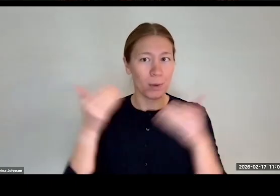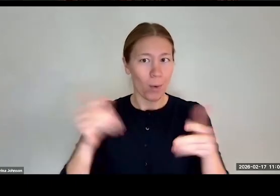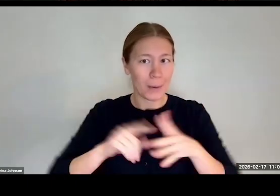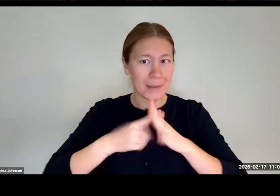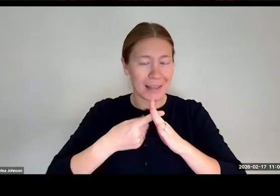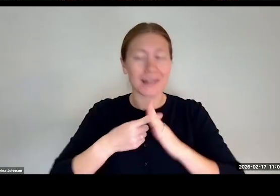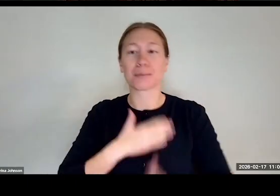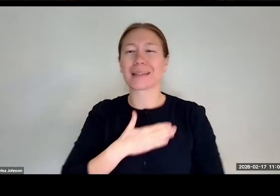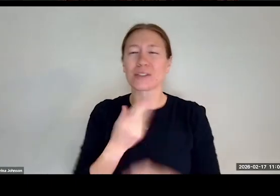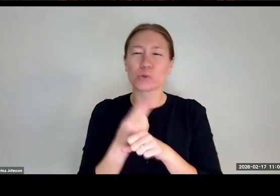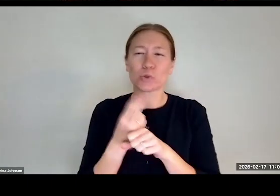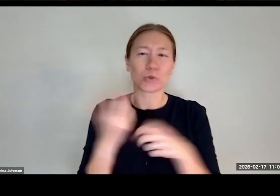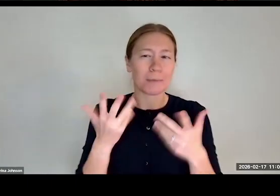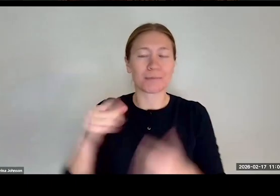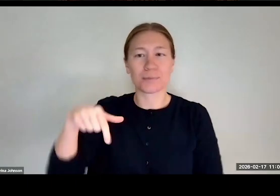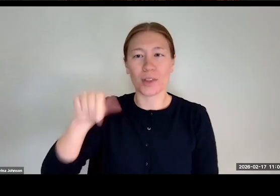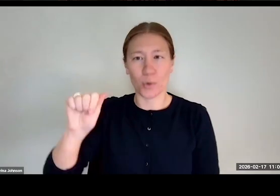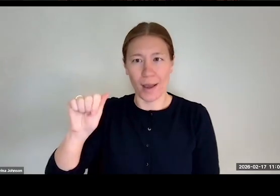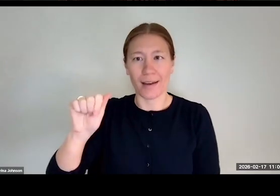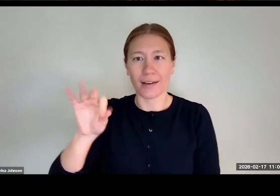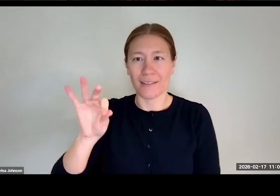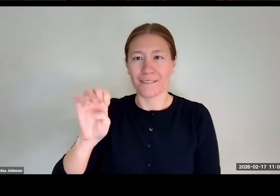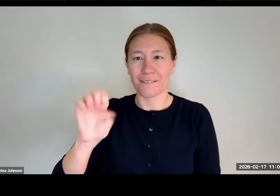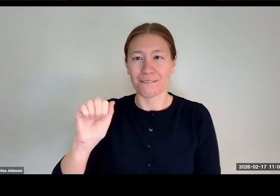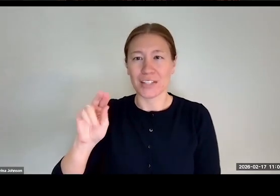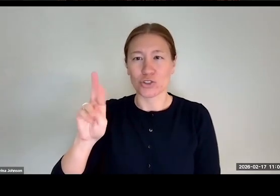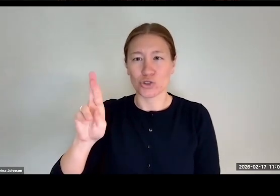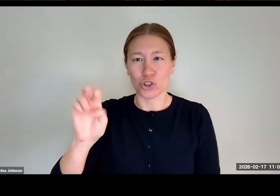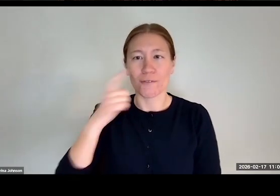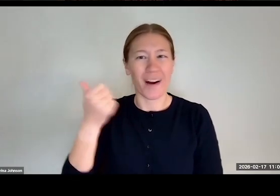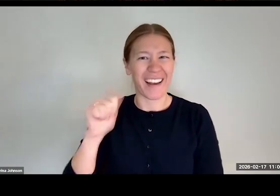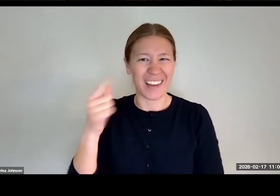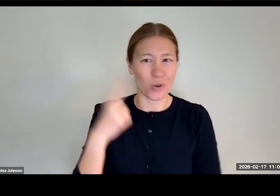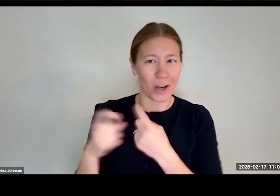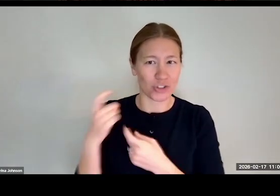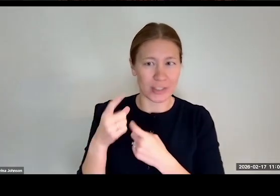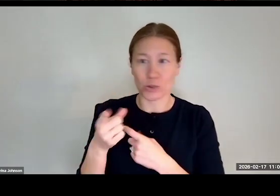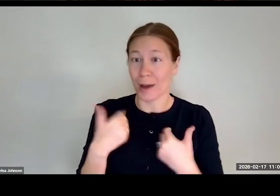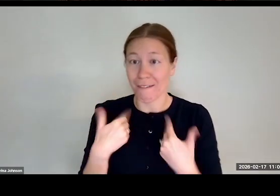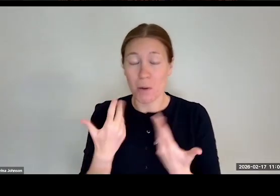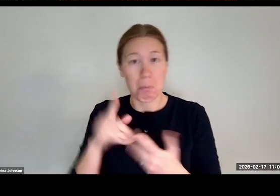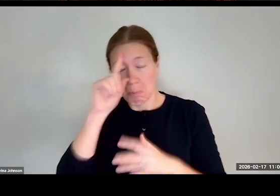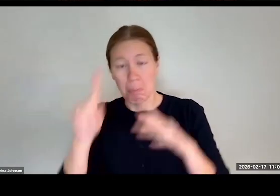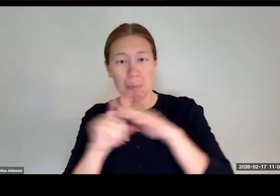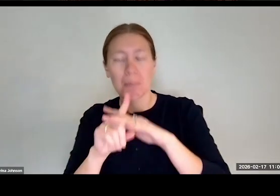and A feature today to submit questions that you have. We may have a few opportunities to participate in group questions,